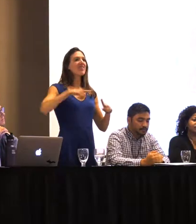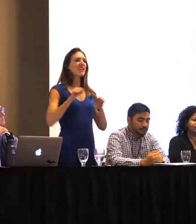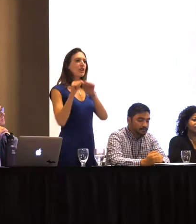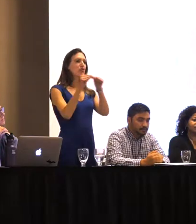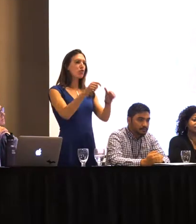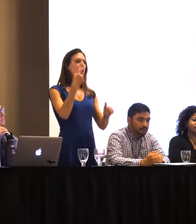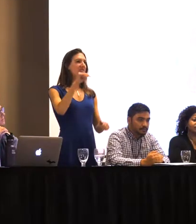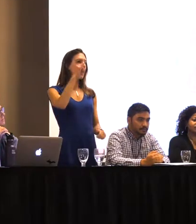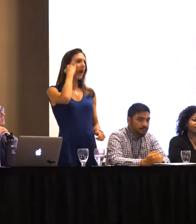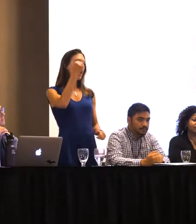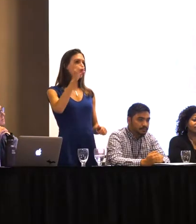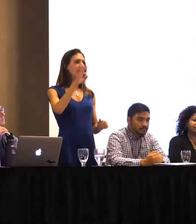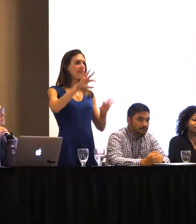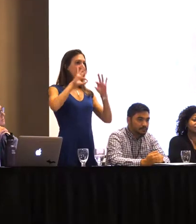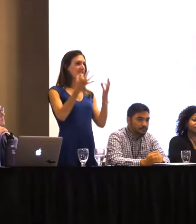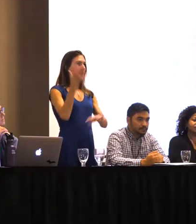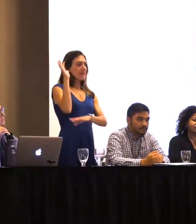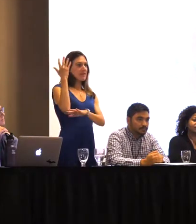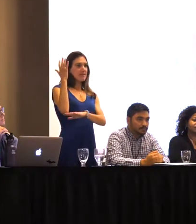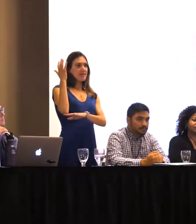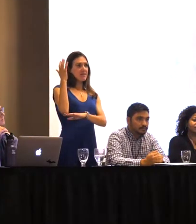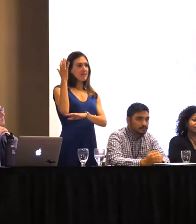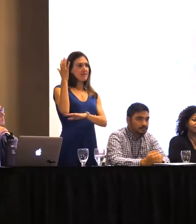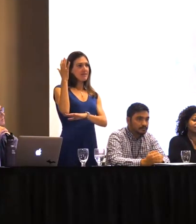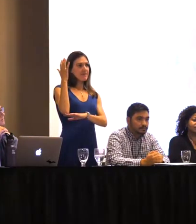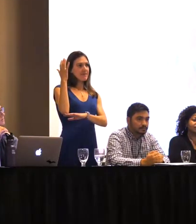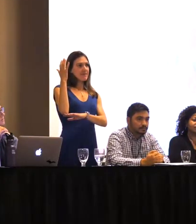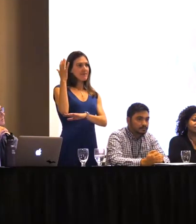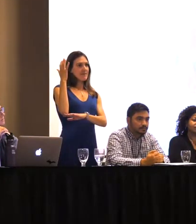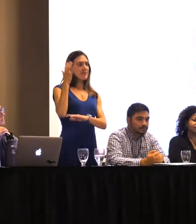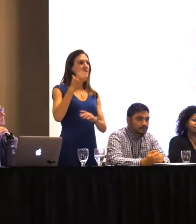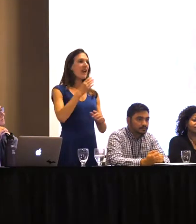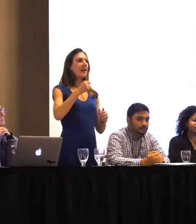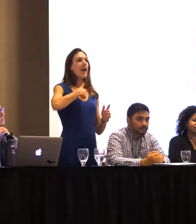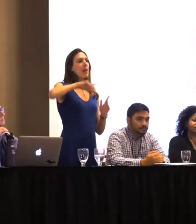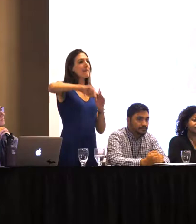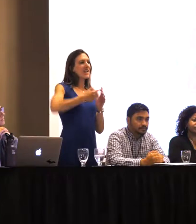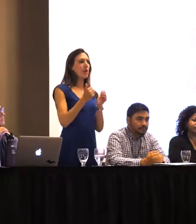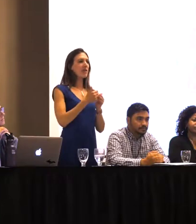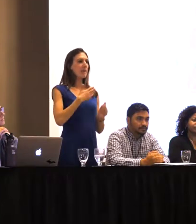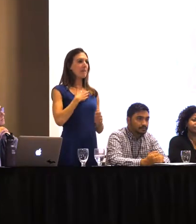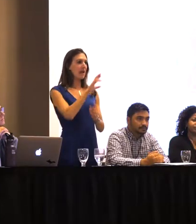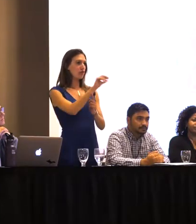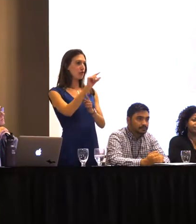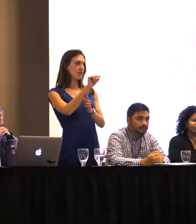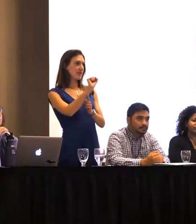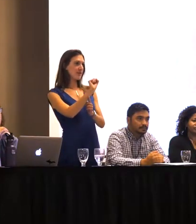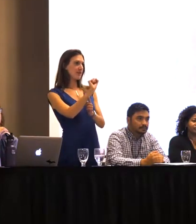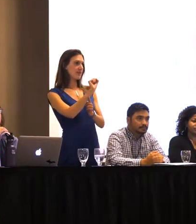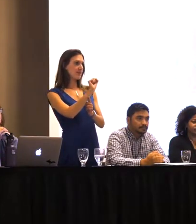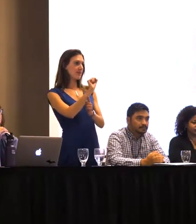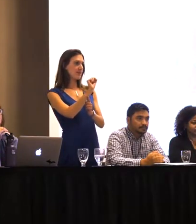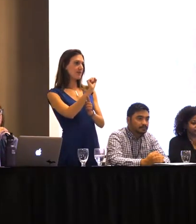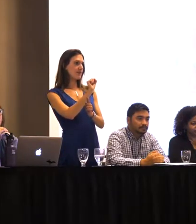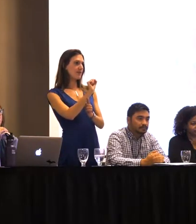So, let’s continue the idea of a family tree. I’ll begin first with my roots.